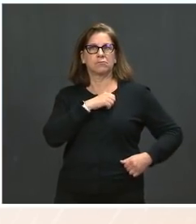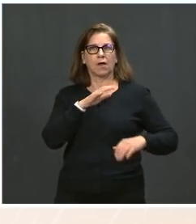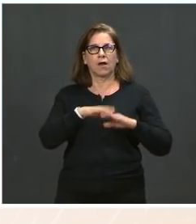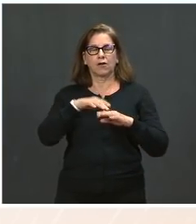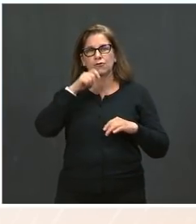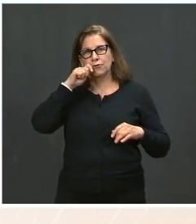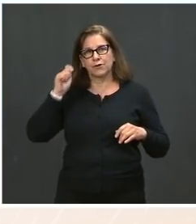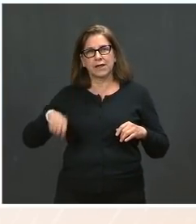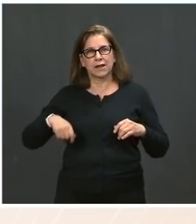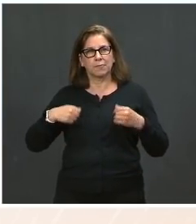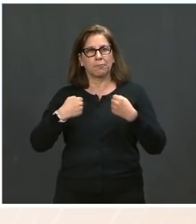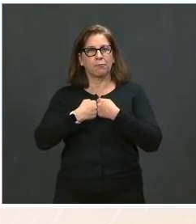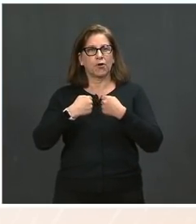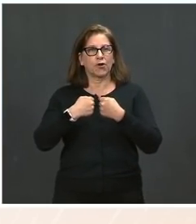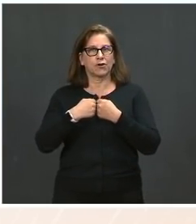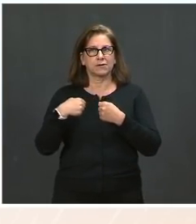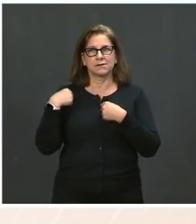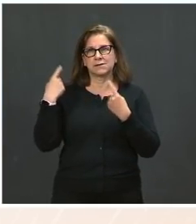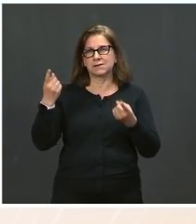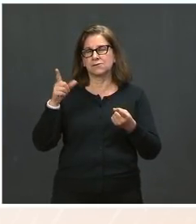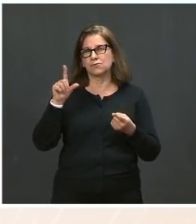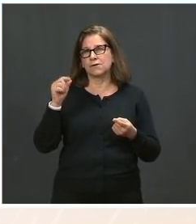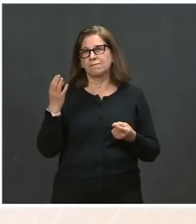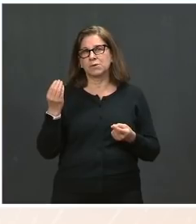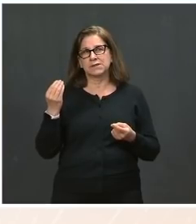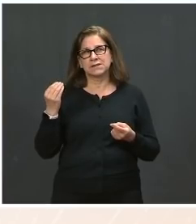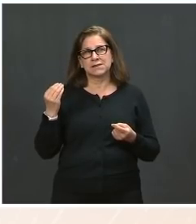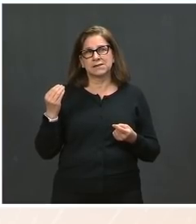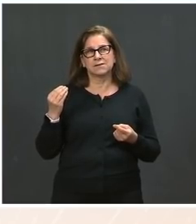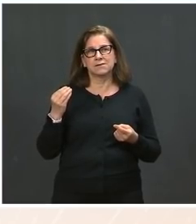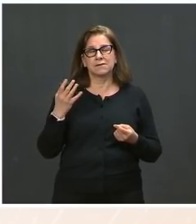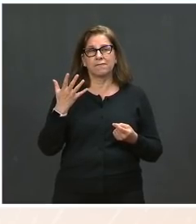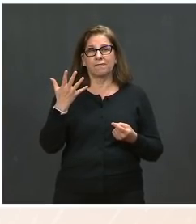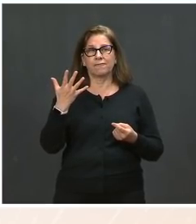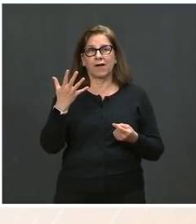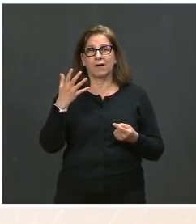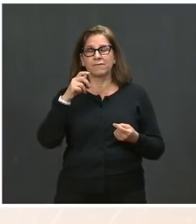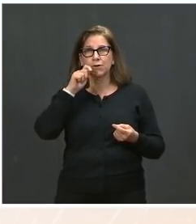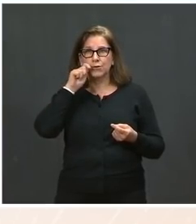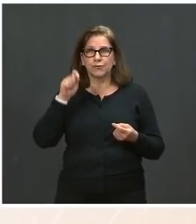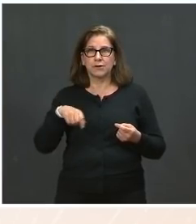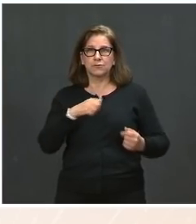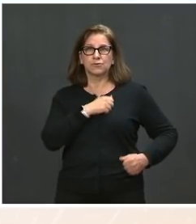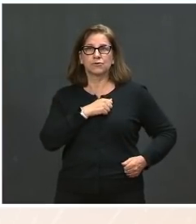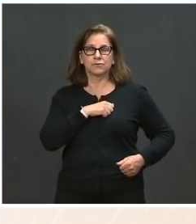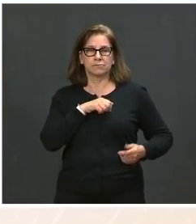Five Ukrainian soldiers have been killed this week alone. These are all deeply concerning signs.